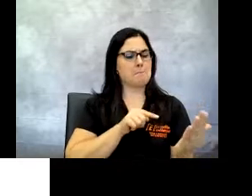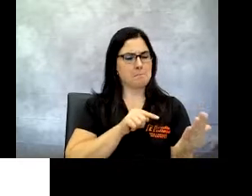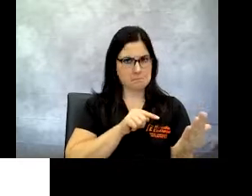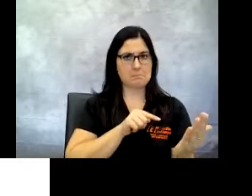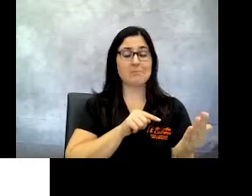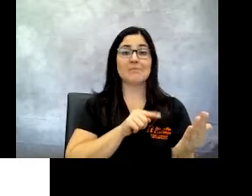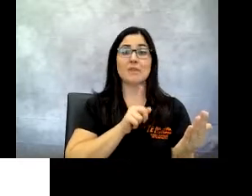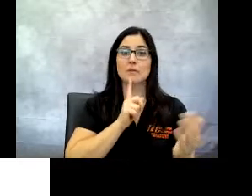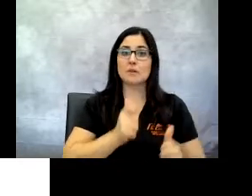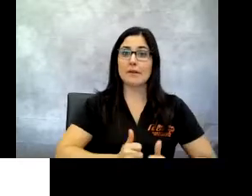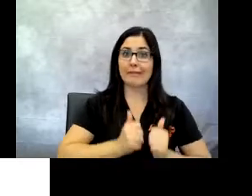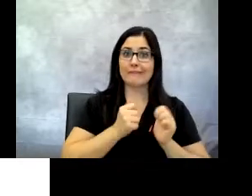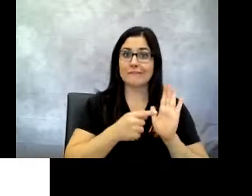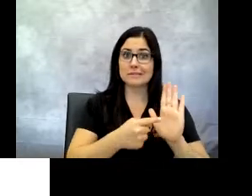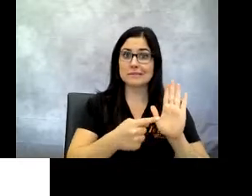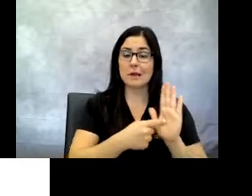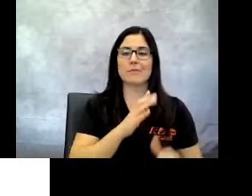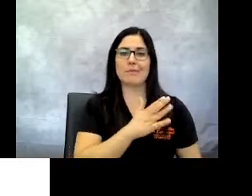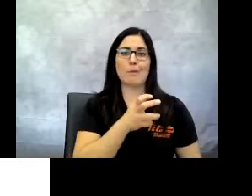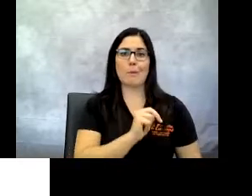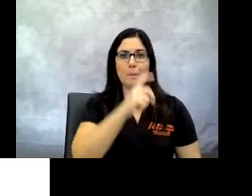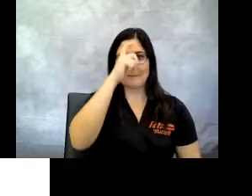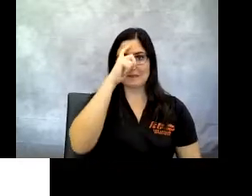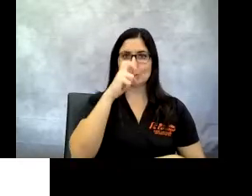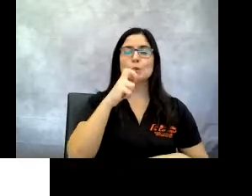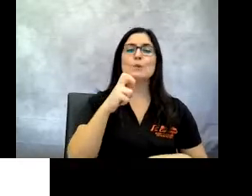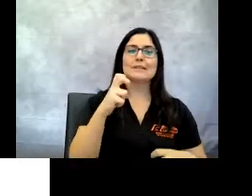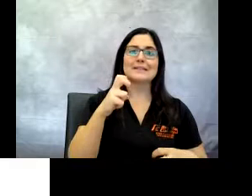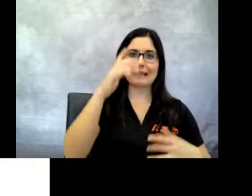examples about their mental illness and the stigma placed on them.